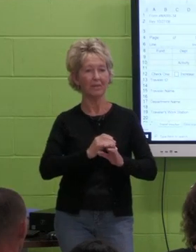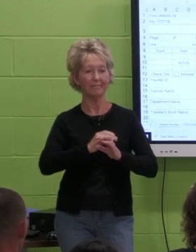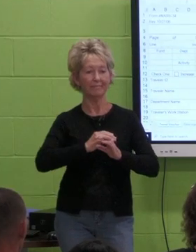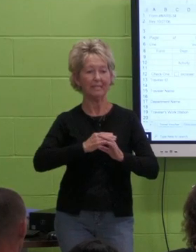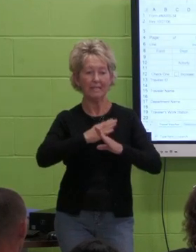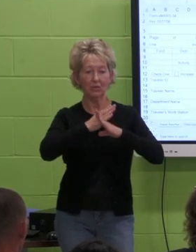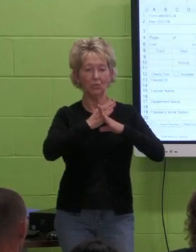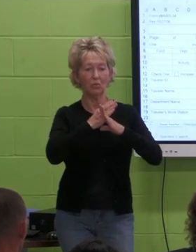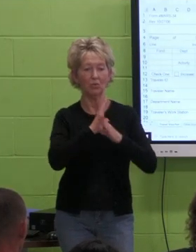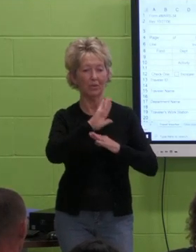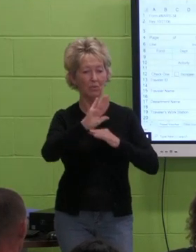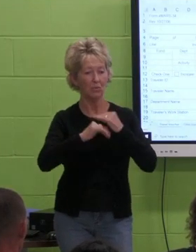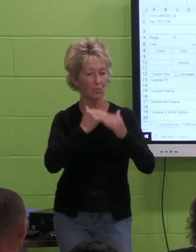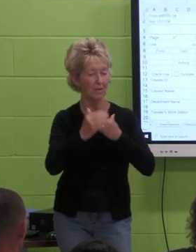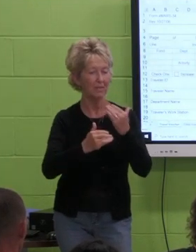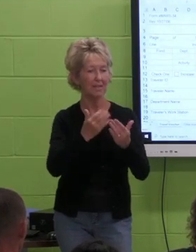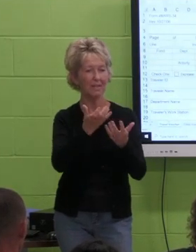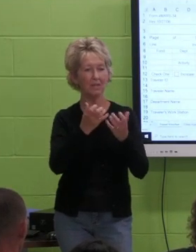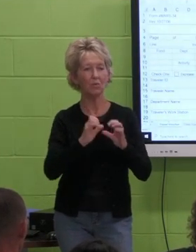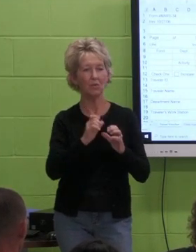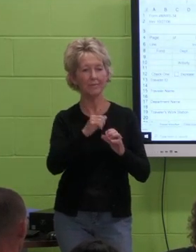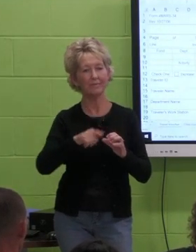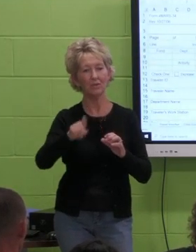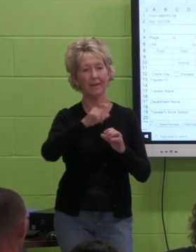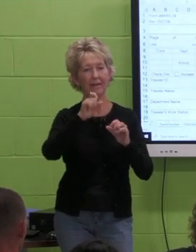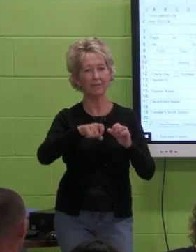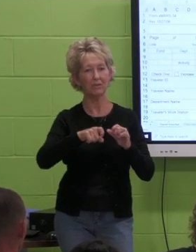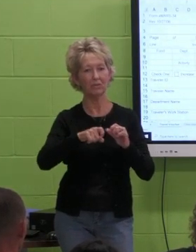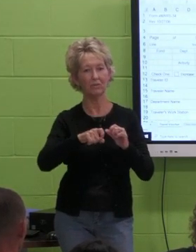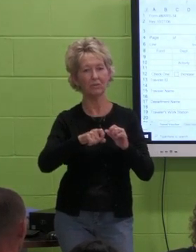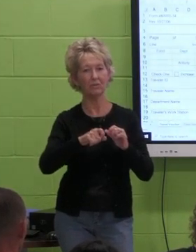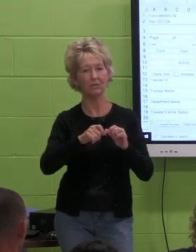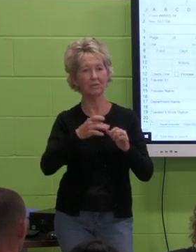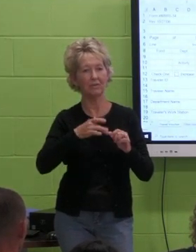to um be a hurdle that you feel like you have to get over every time you want to try to accomplish